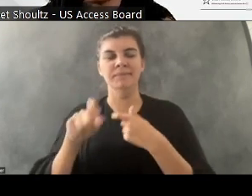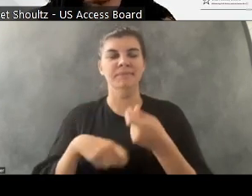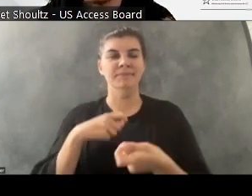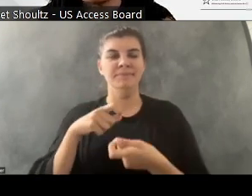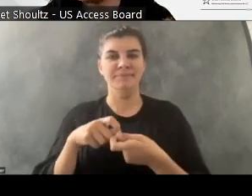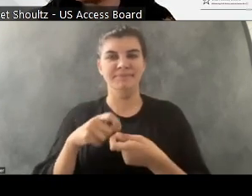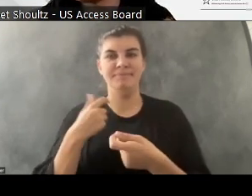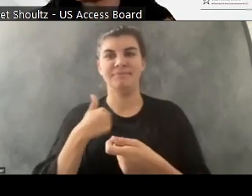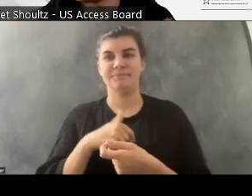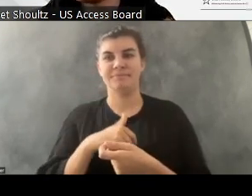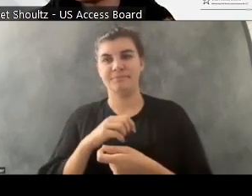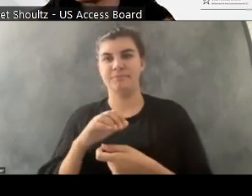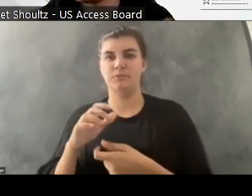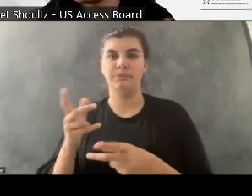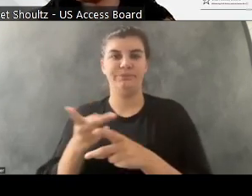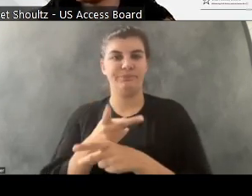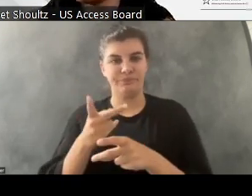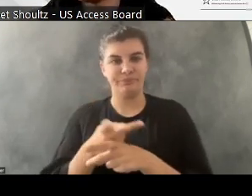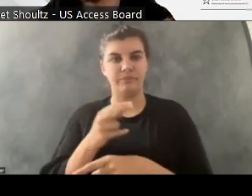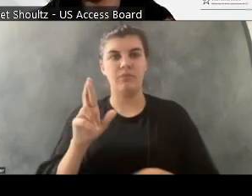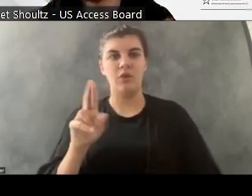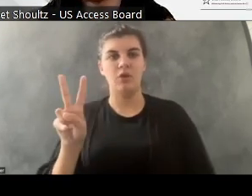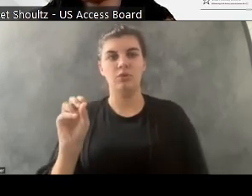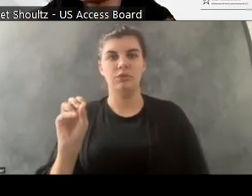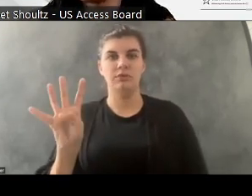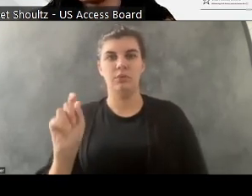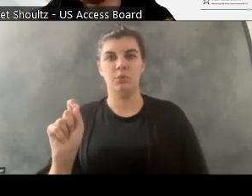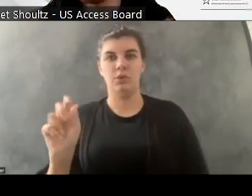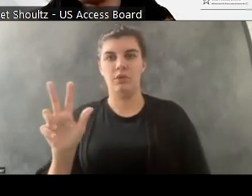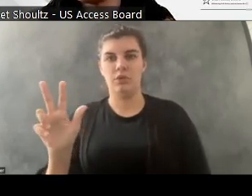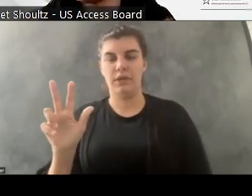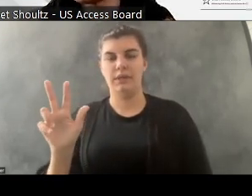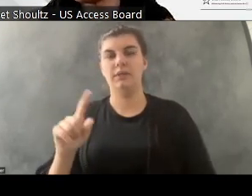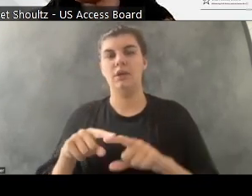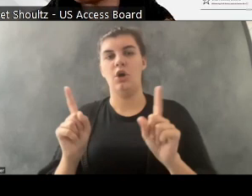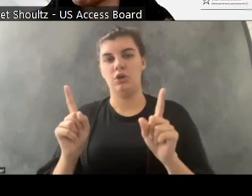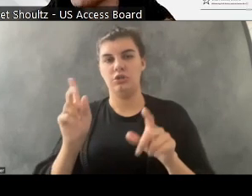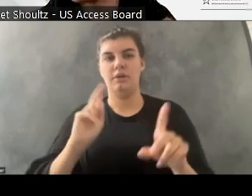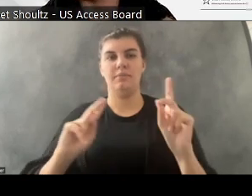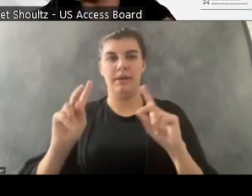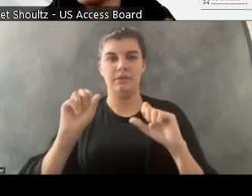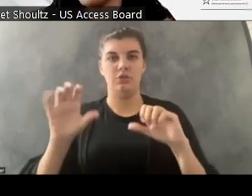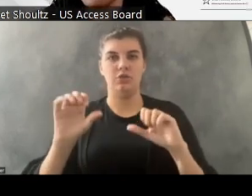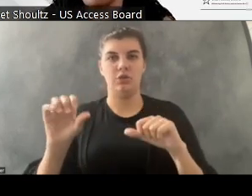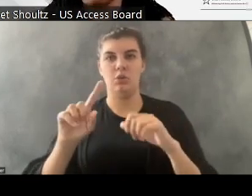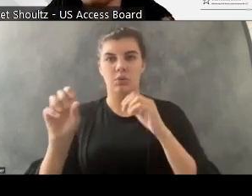some specifications that we scoped so that's at R204.3 Alternate Passenger Loading Zones,